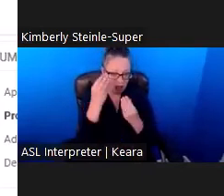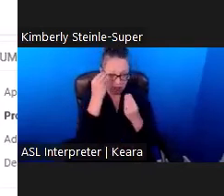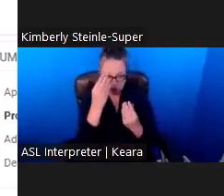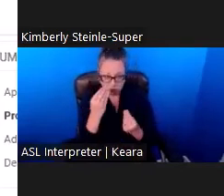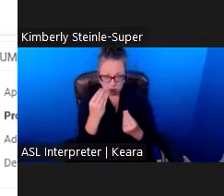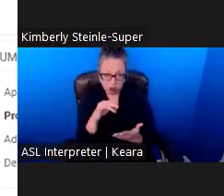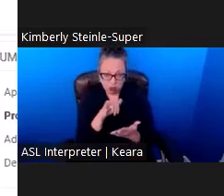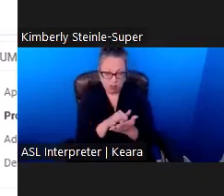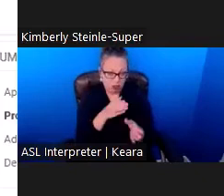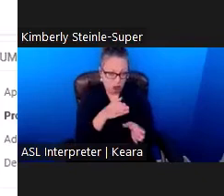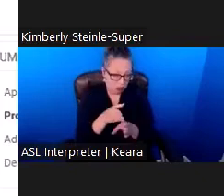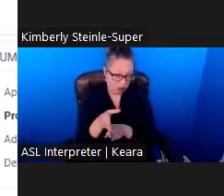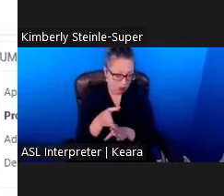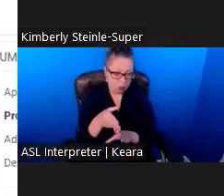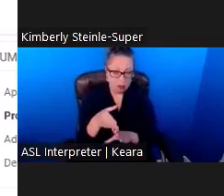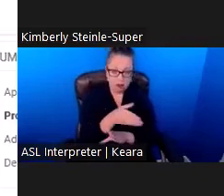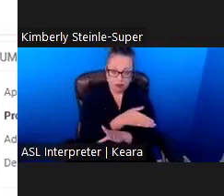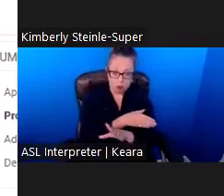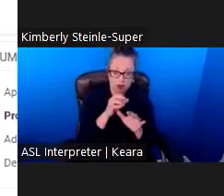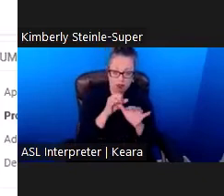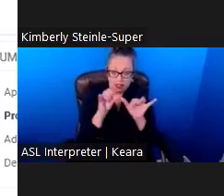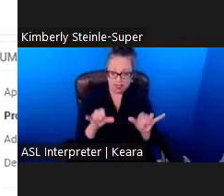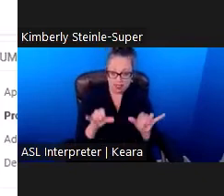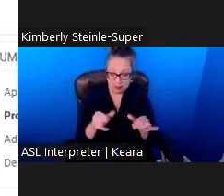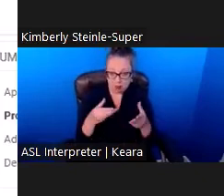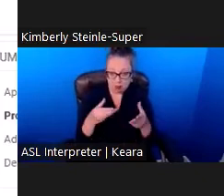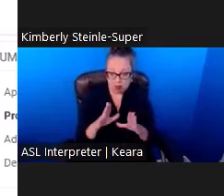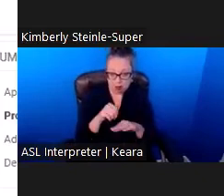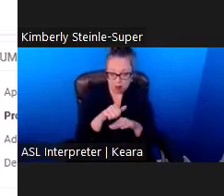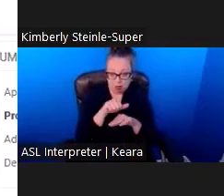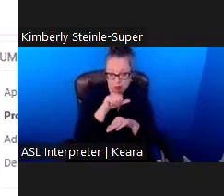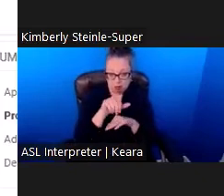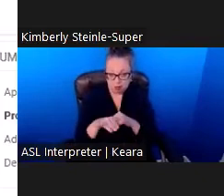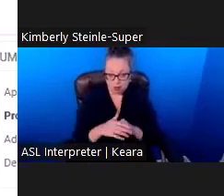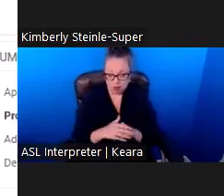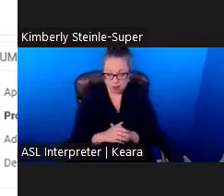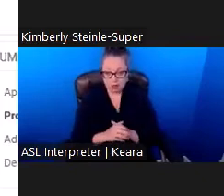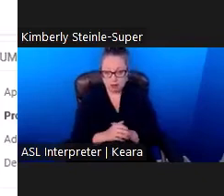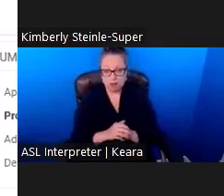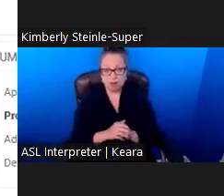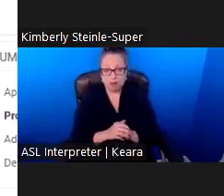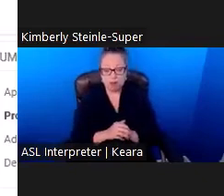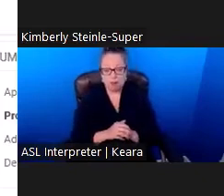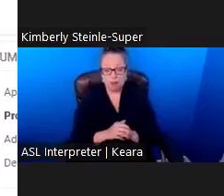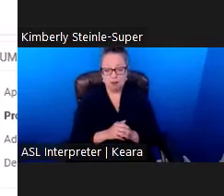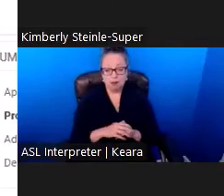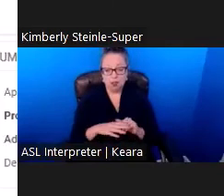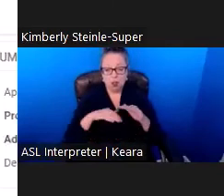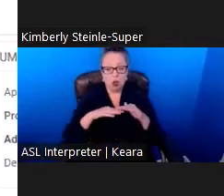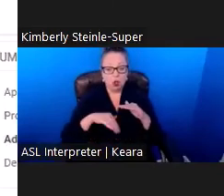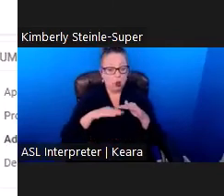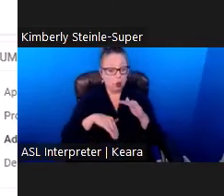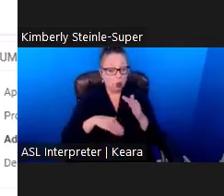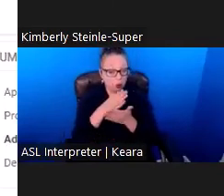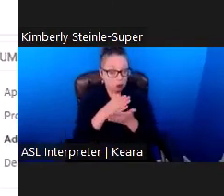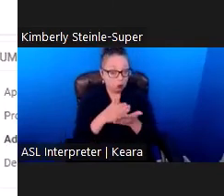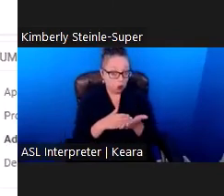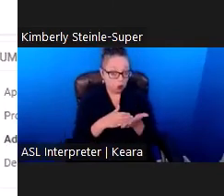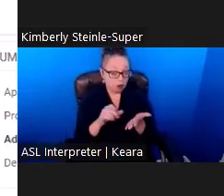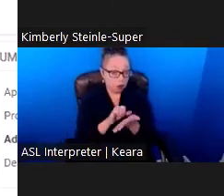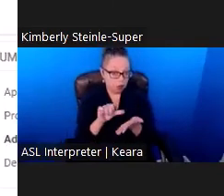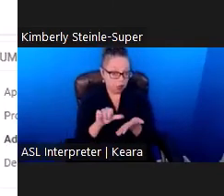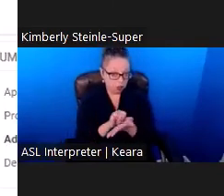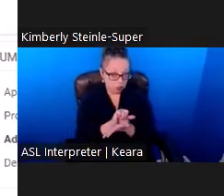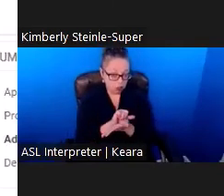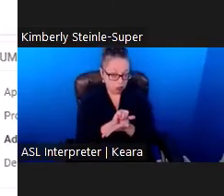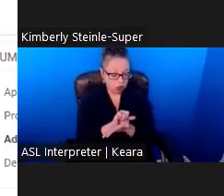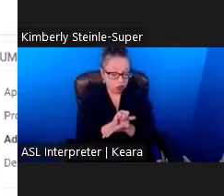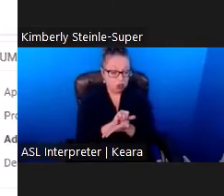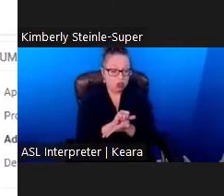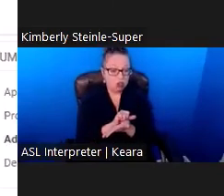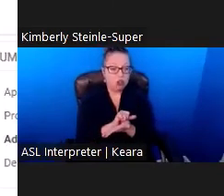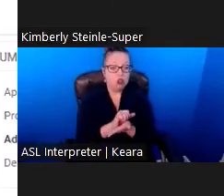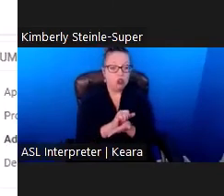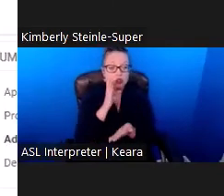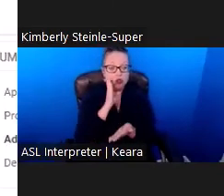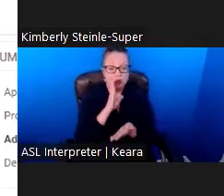the system will allow you to submit. On the lower half of the page, you will provide